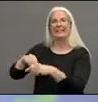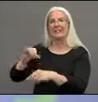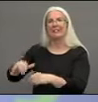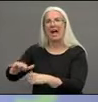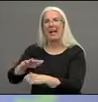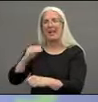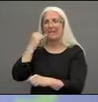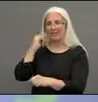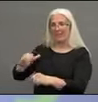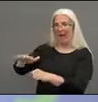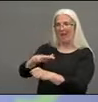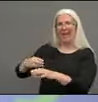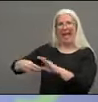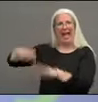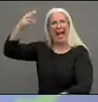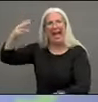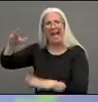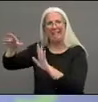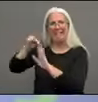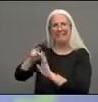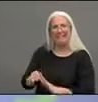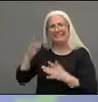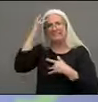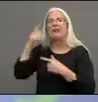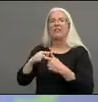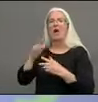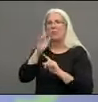to really make sure that the testing sites are accessible